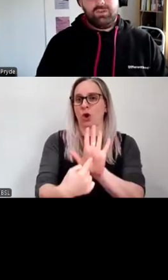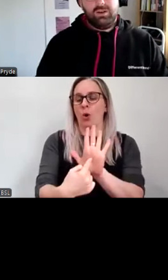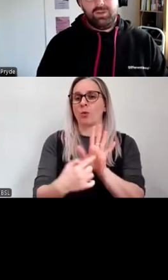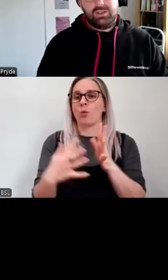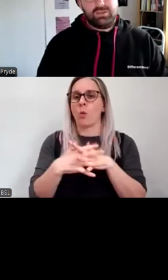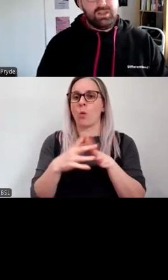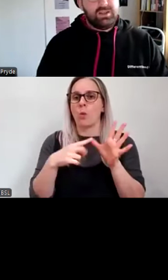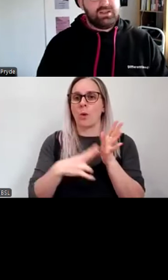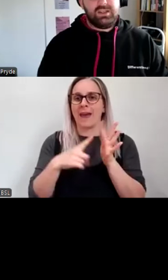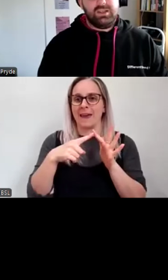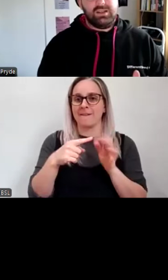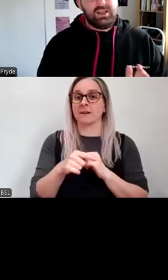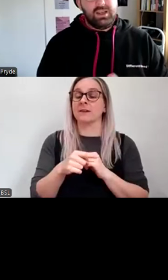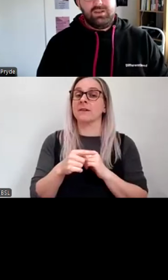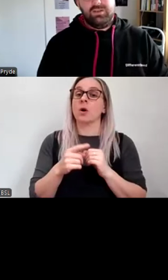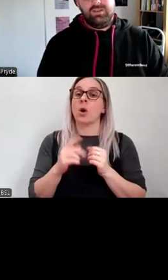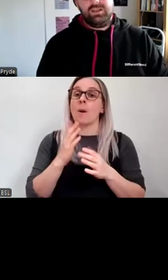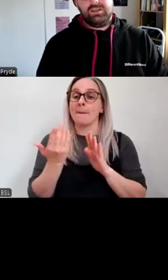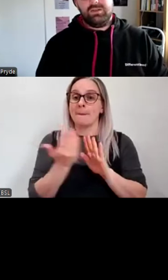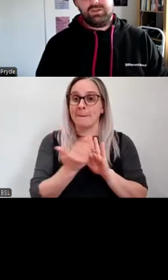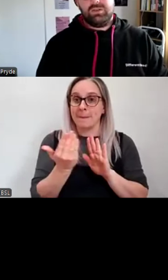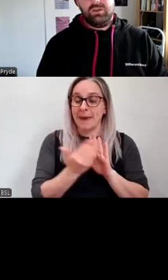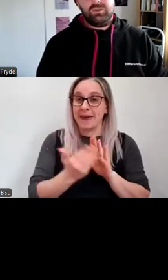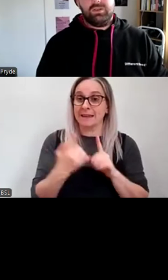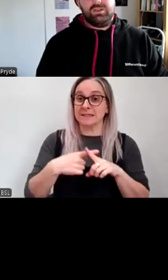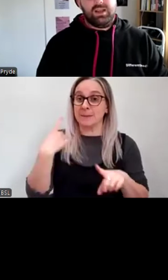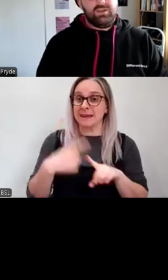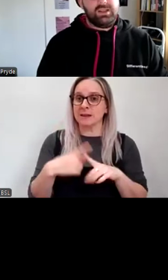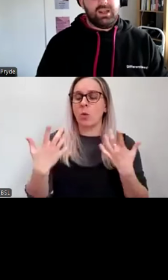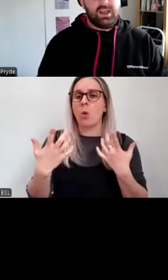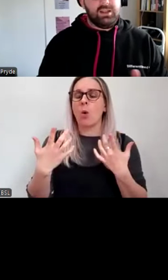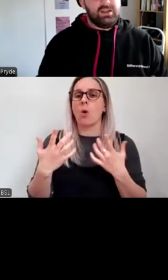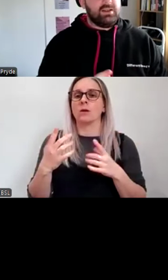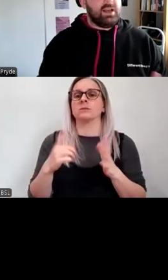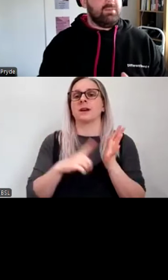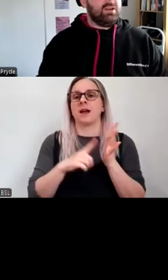We've got PageSpeed Insights and Lighthouse as it's also called to analyze headings and landmarks.